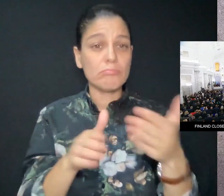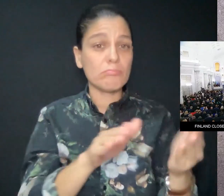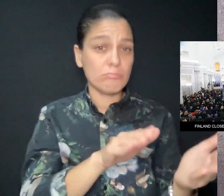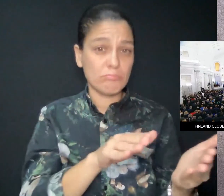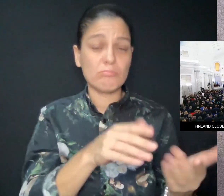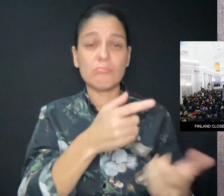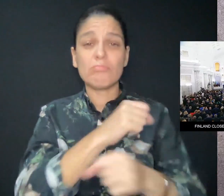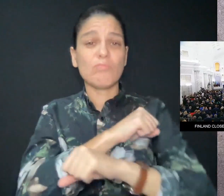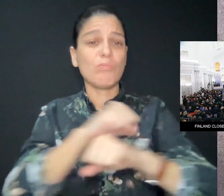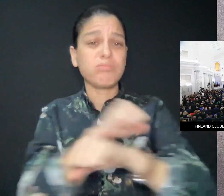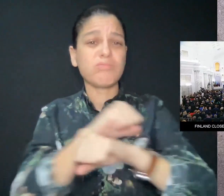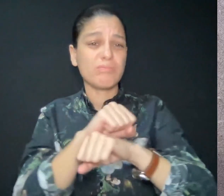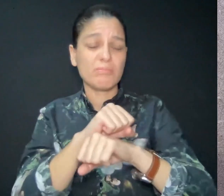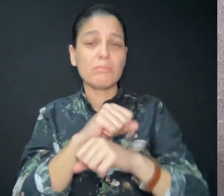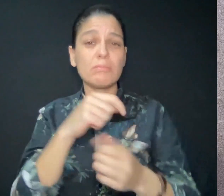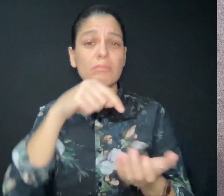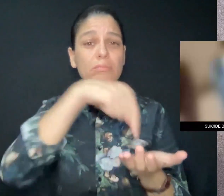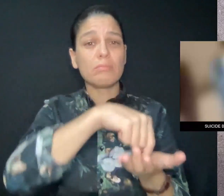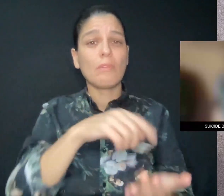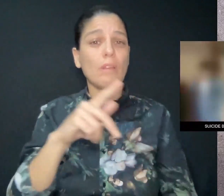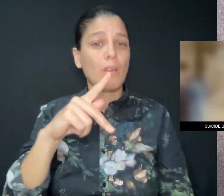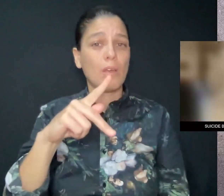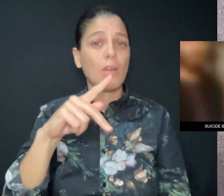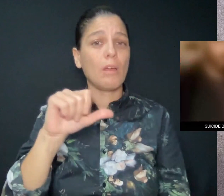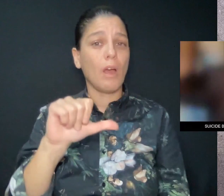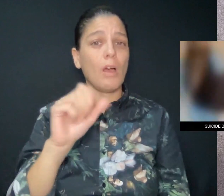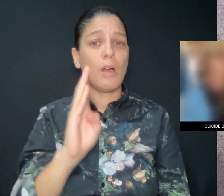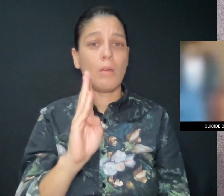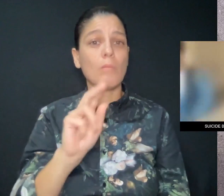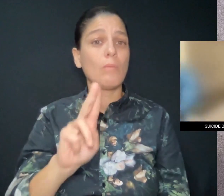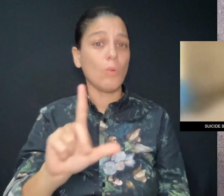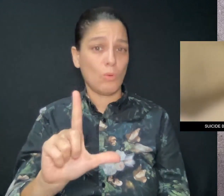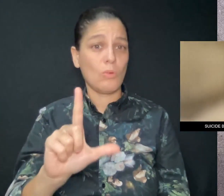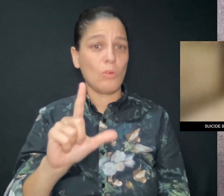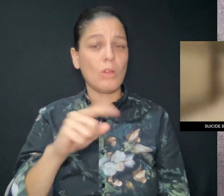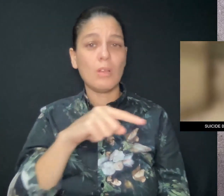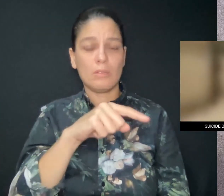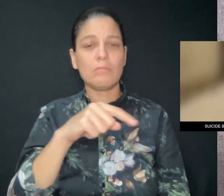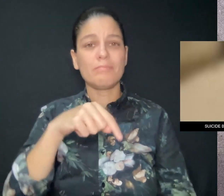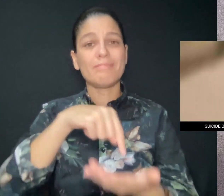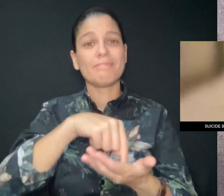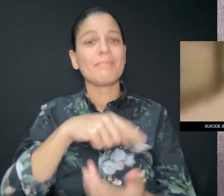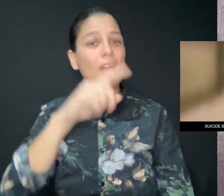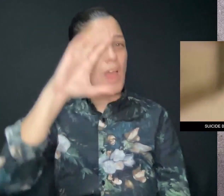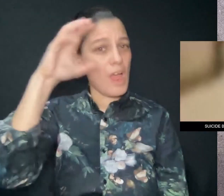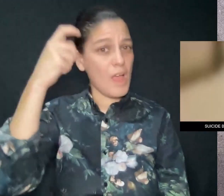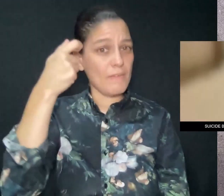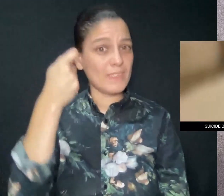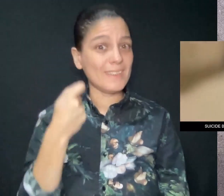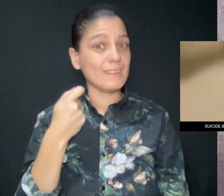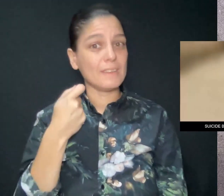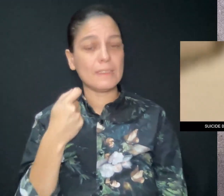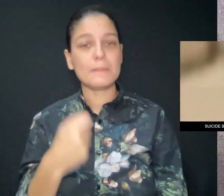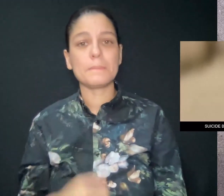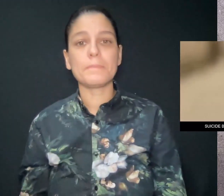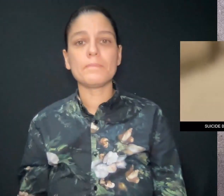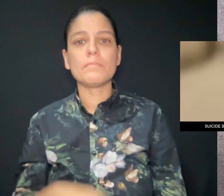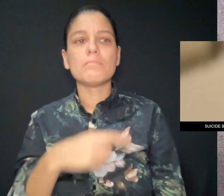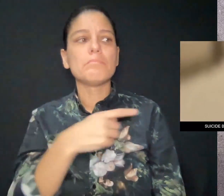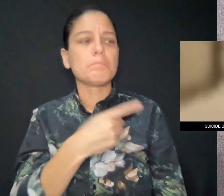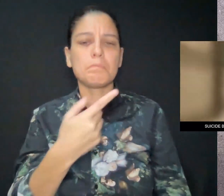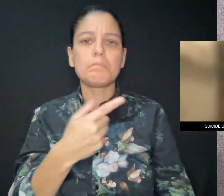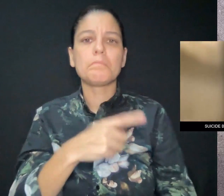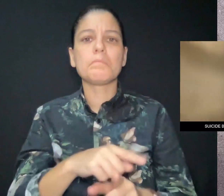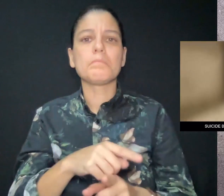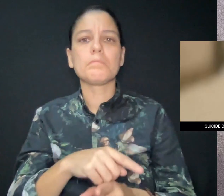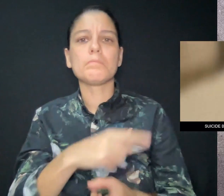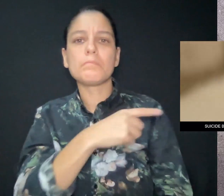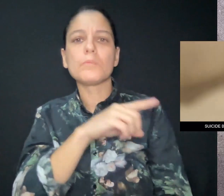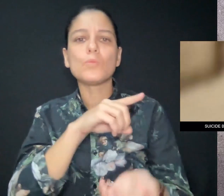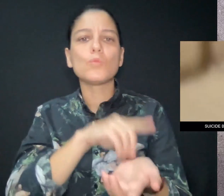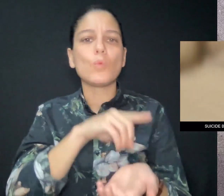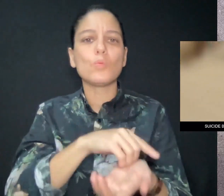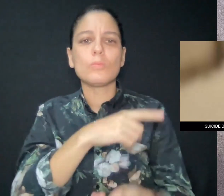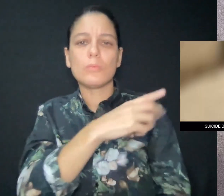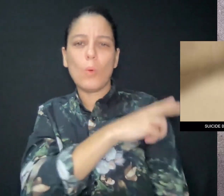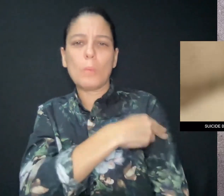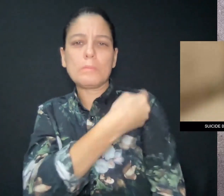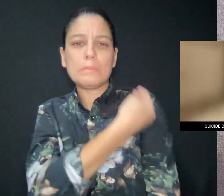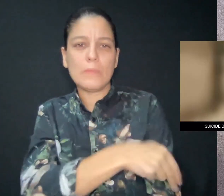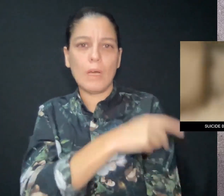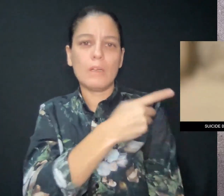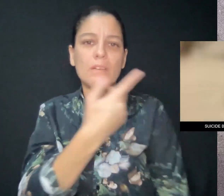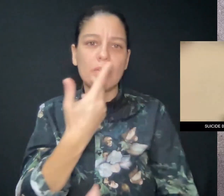at least 23 people have been killed in a suicide attack in Afghanistan's capitol Kabul